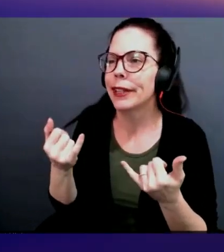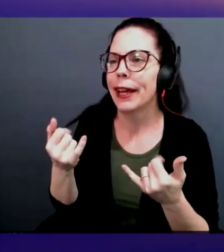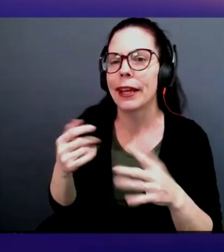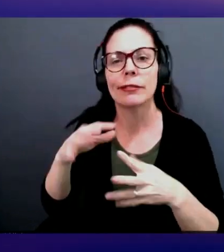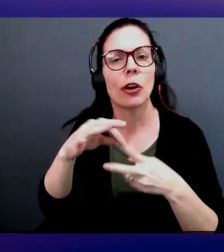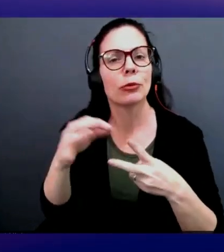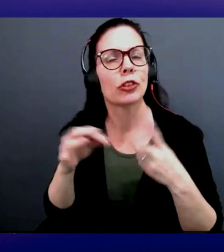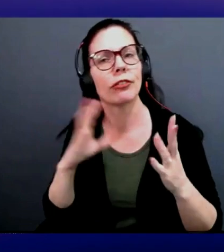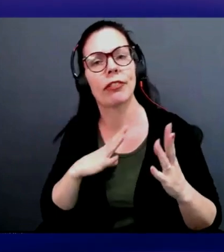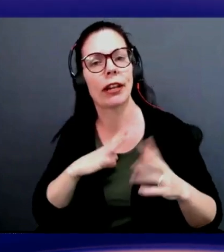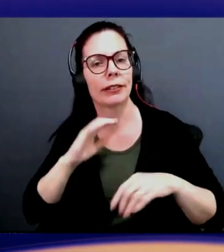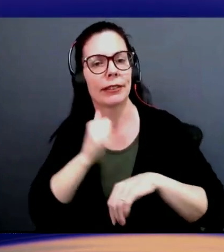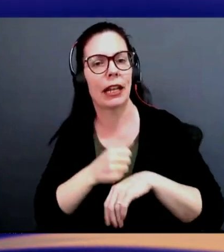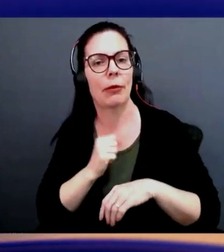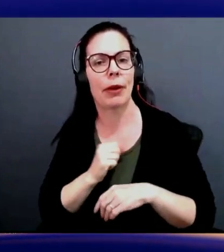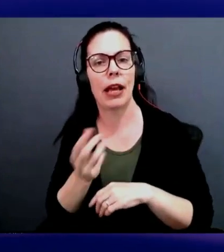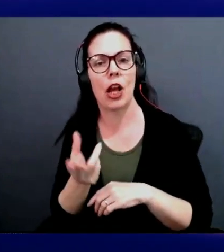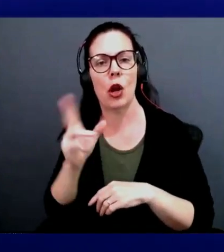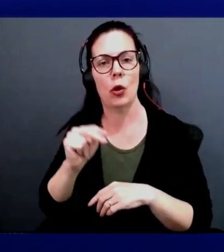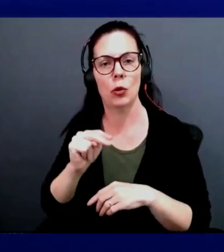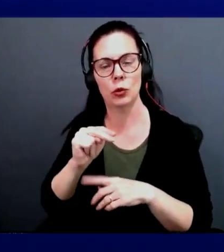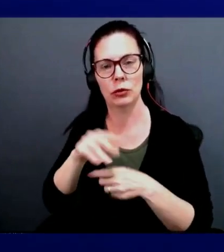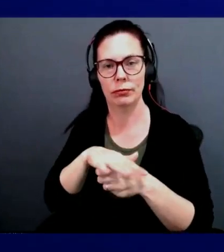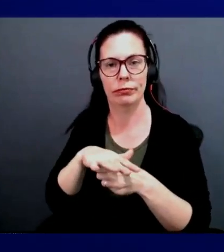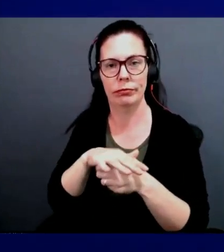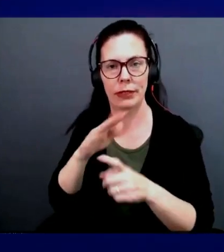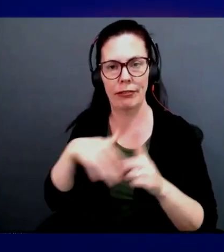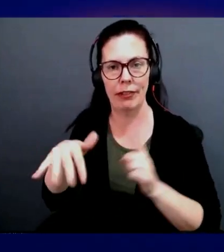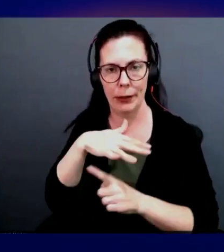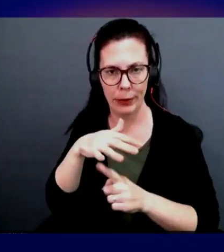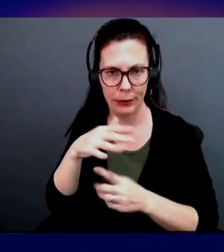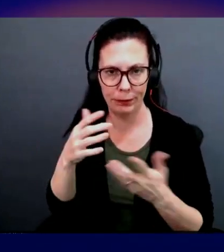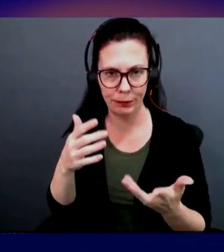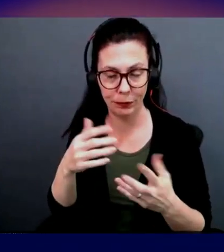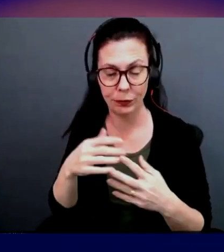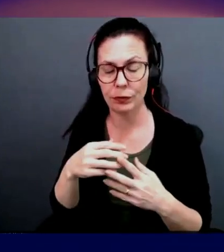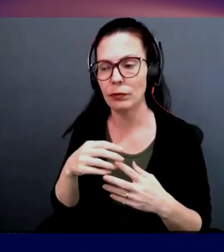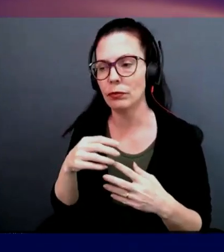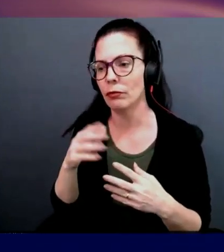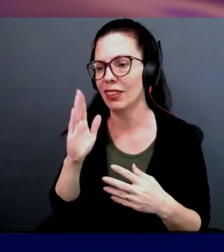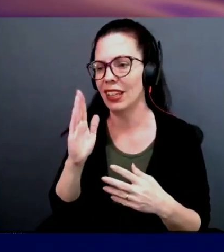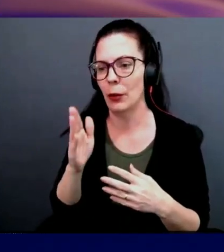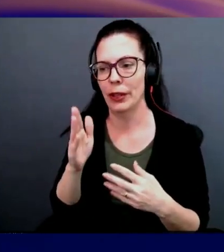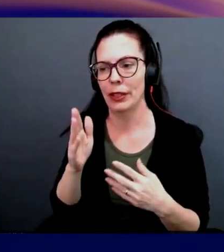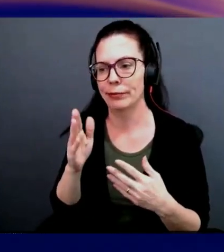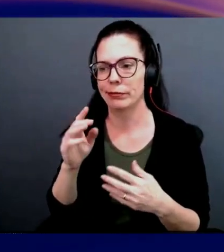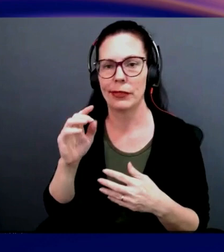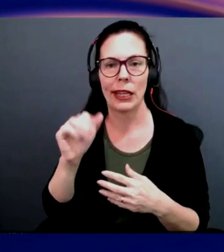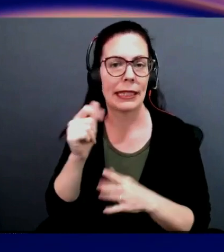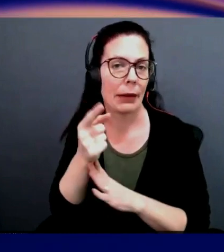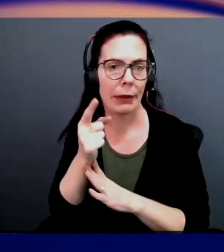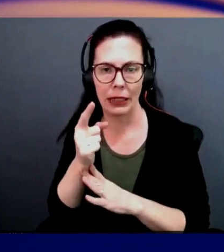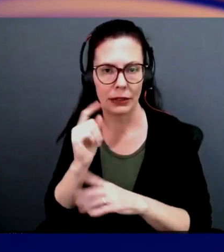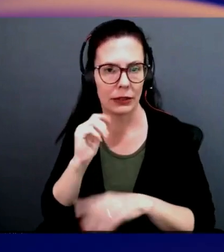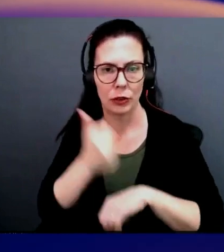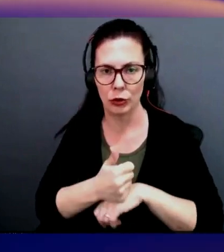Let me just set up my own Spark environment. And it will take 10 minutes for that environment to be up and running.